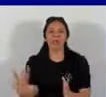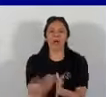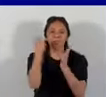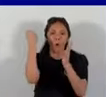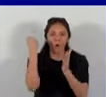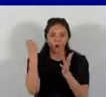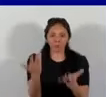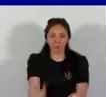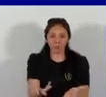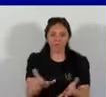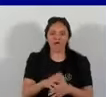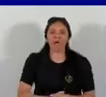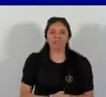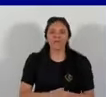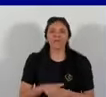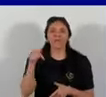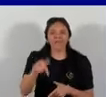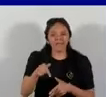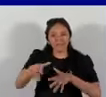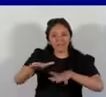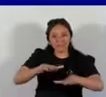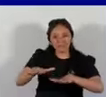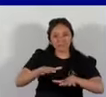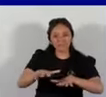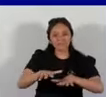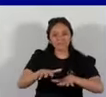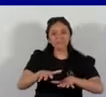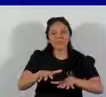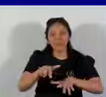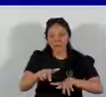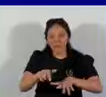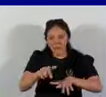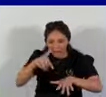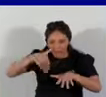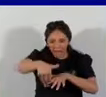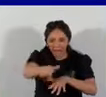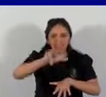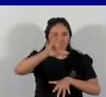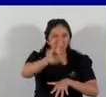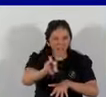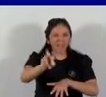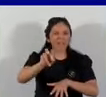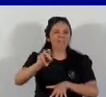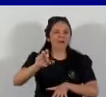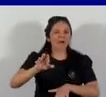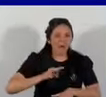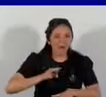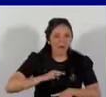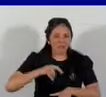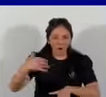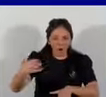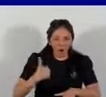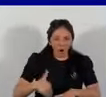In the first 30 years of growth, let's say This is the opportunity to take advantage of it